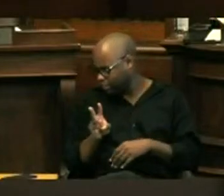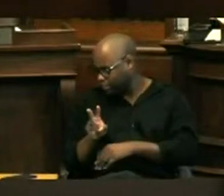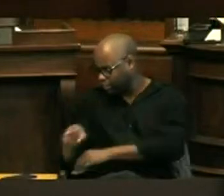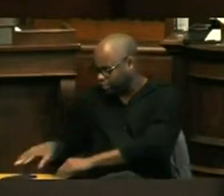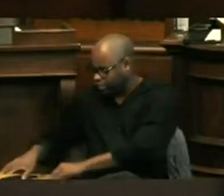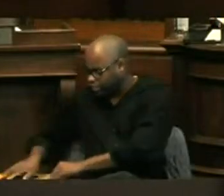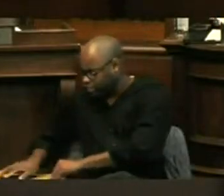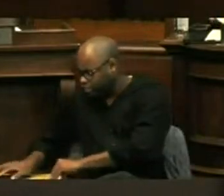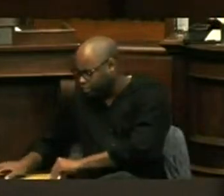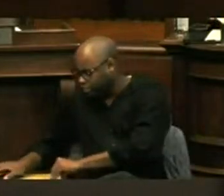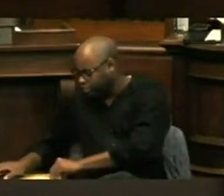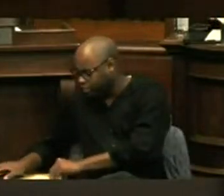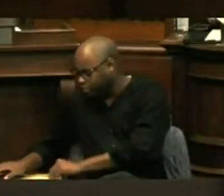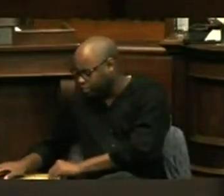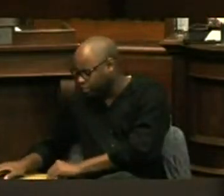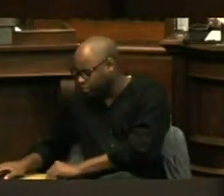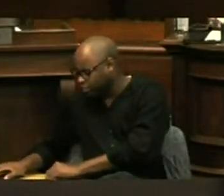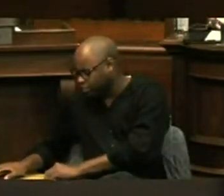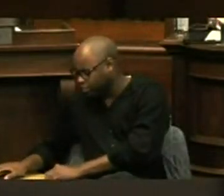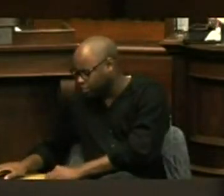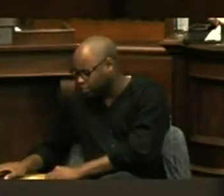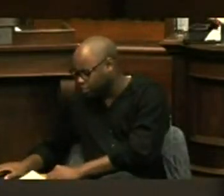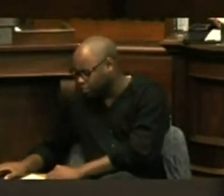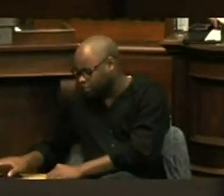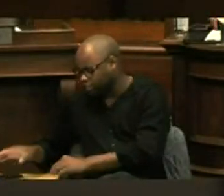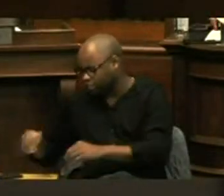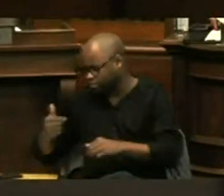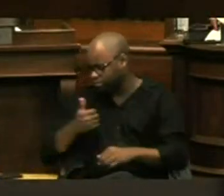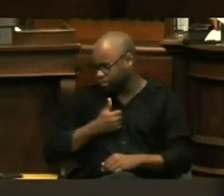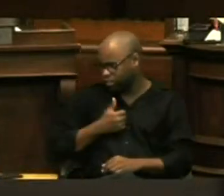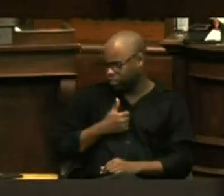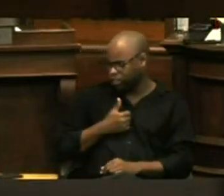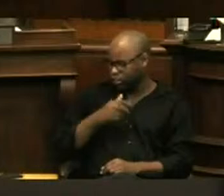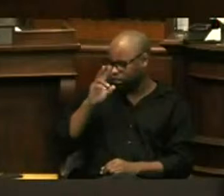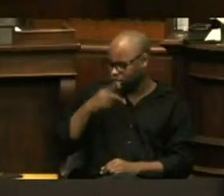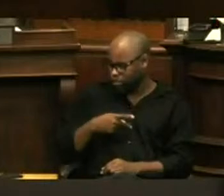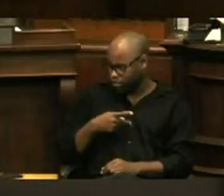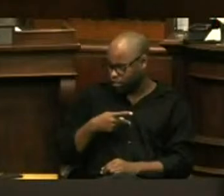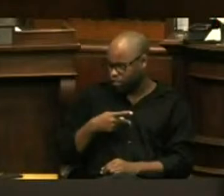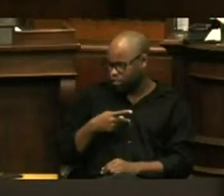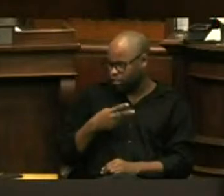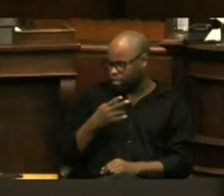introductory number 404 and then introductory number 446. Is the